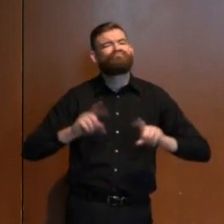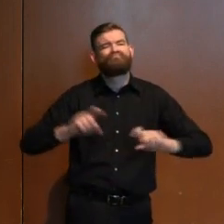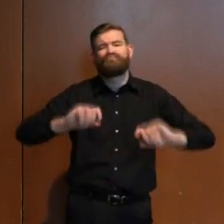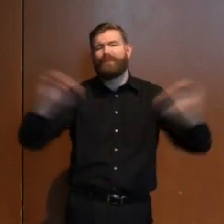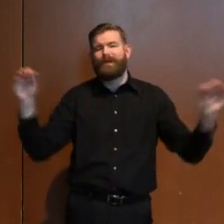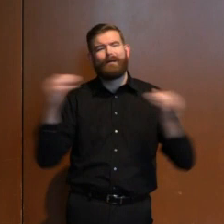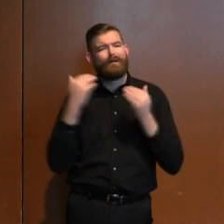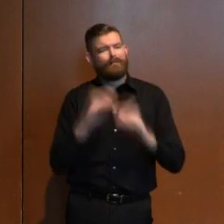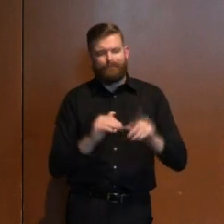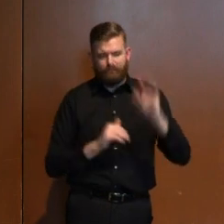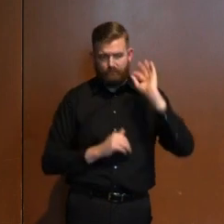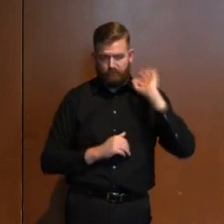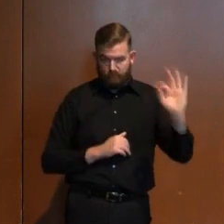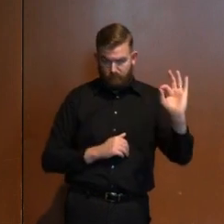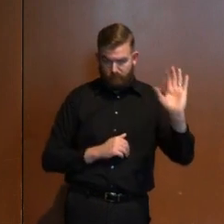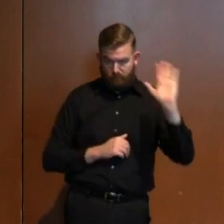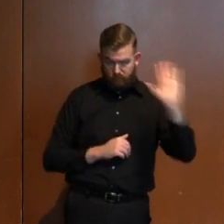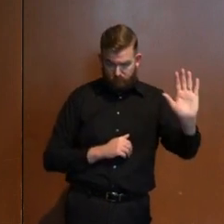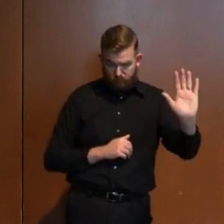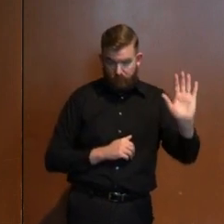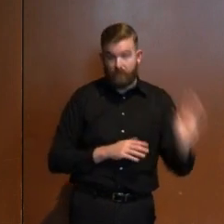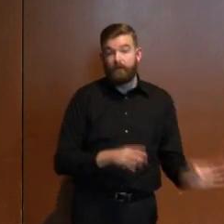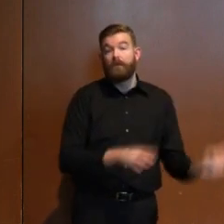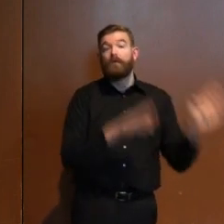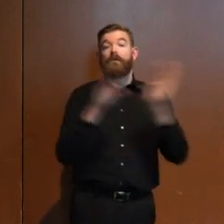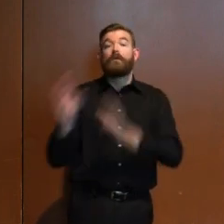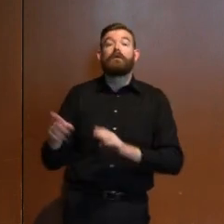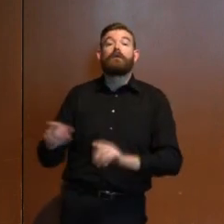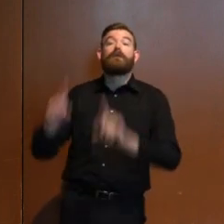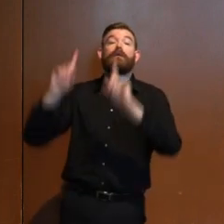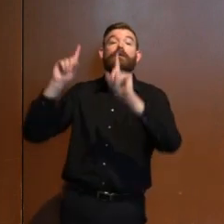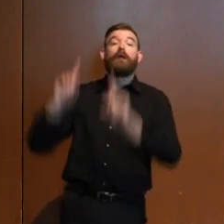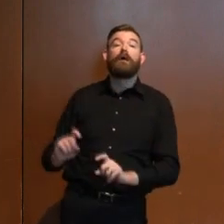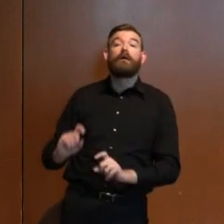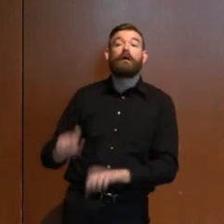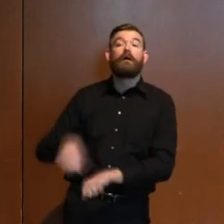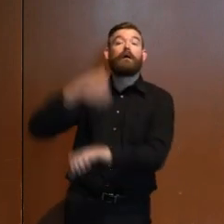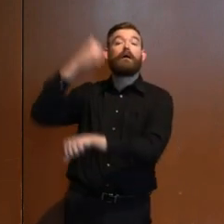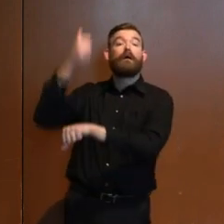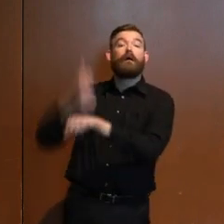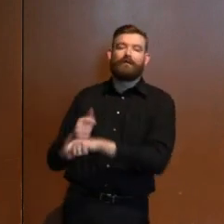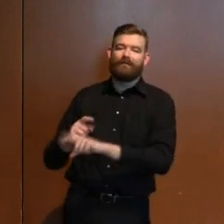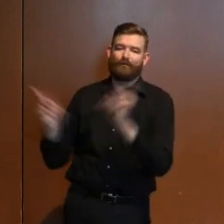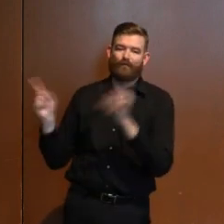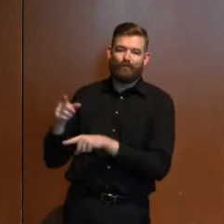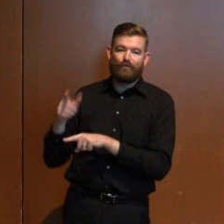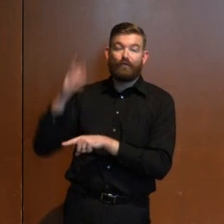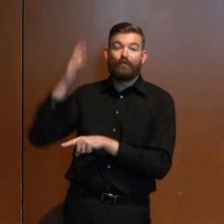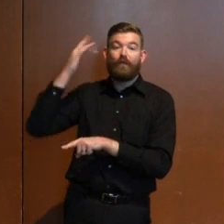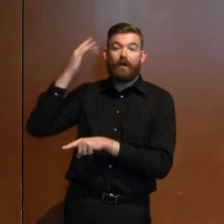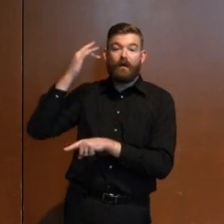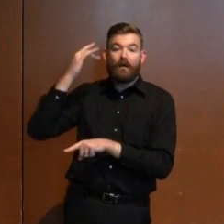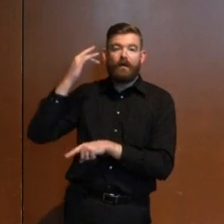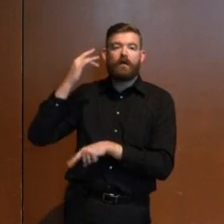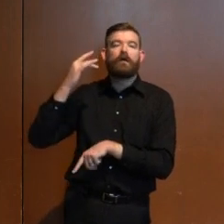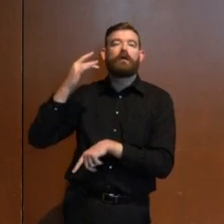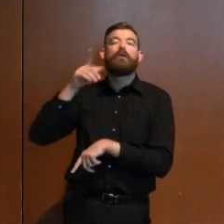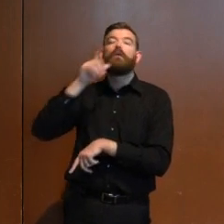CONSTRAINT. I MEANT TO SAY THAT, IN MY ANSWER. TESTING SITES ARE DIFFERENT